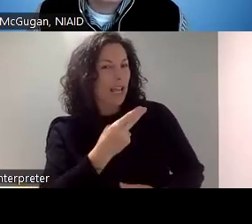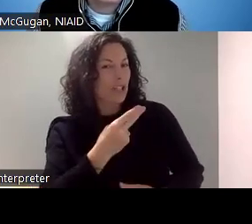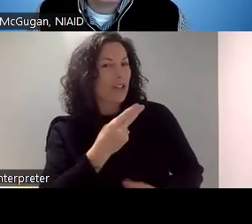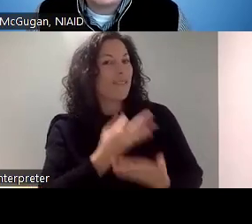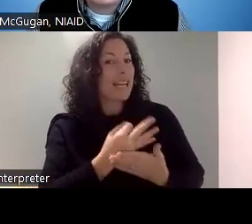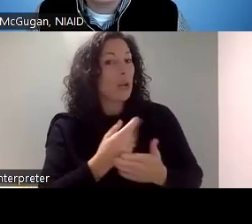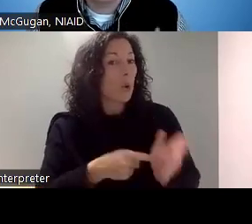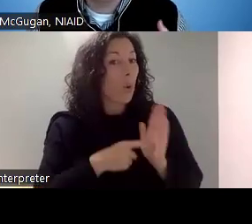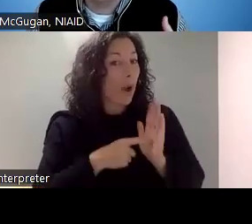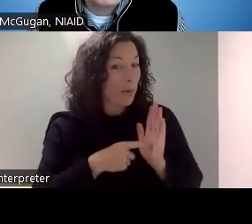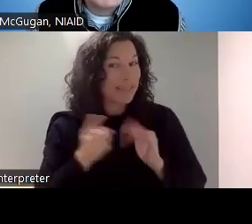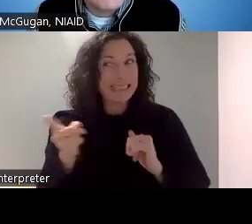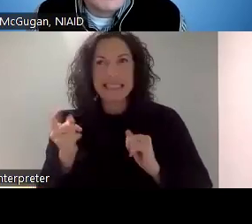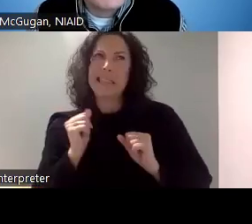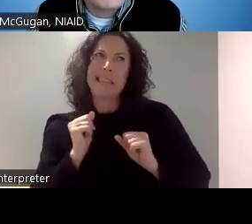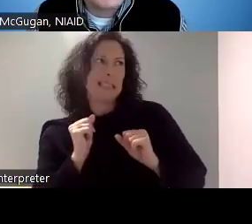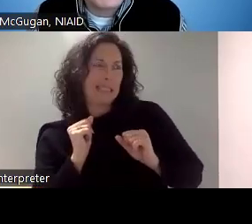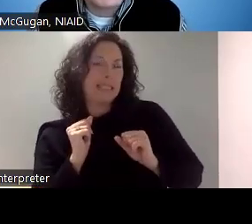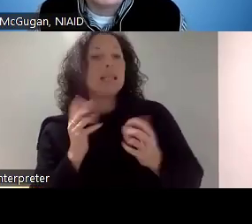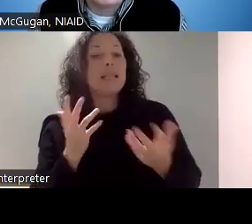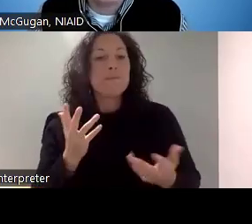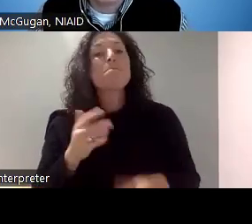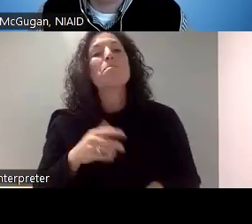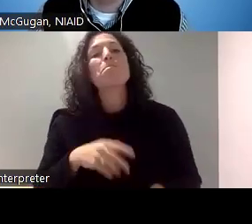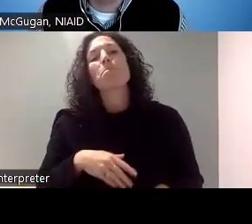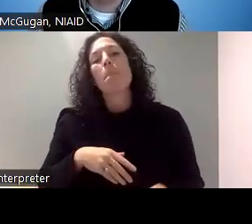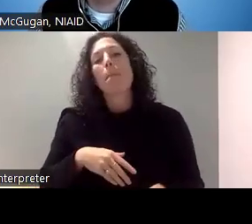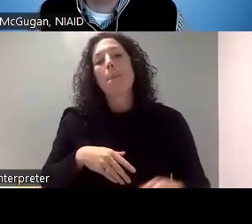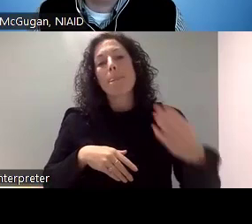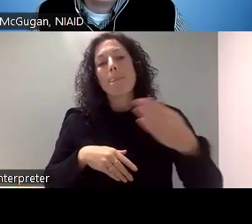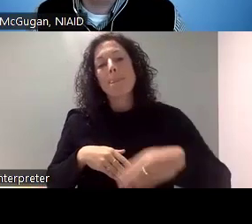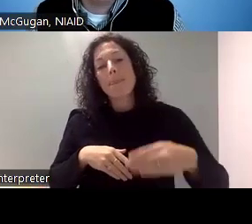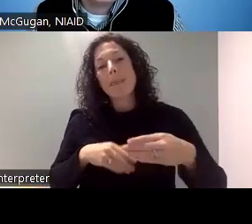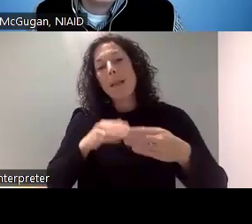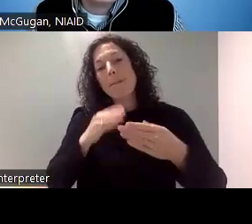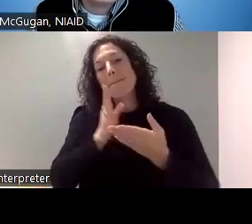Secondly is budgetary considerations. So when you're writing your budget,